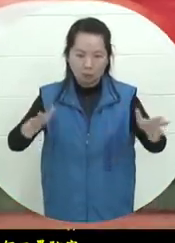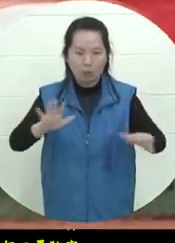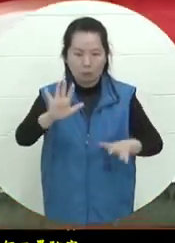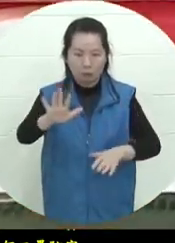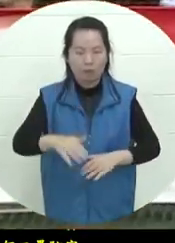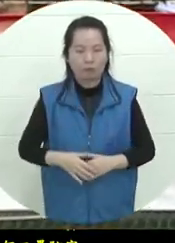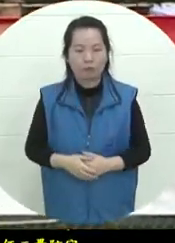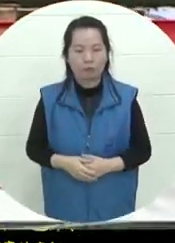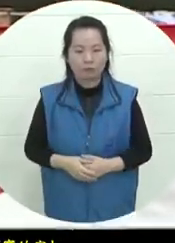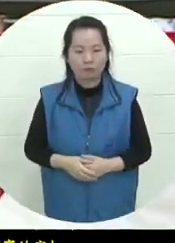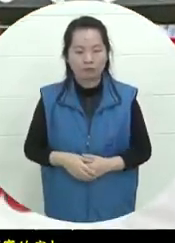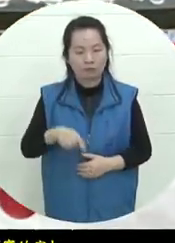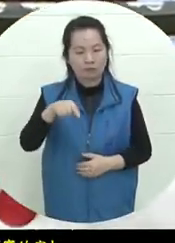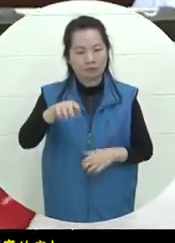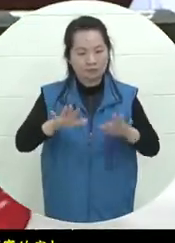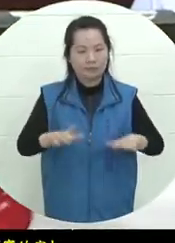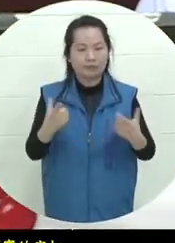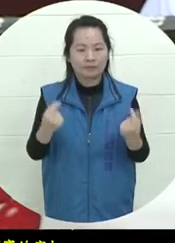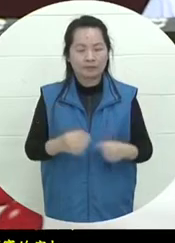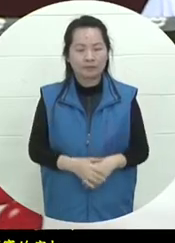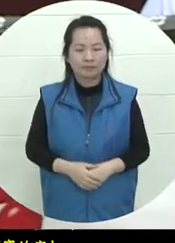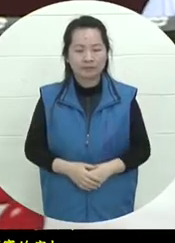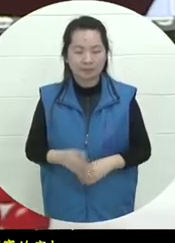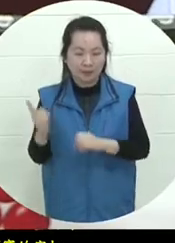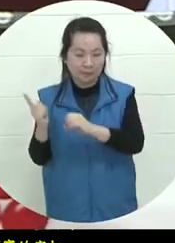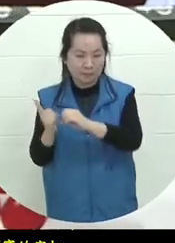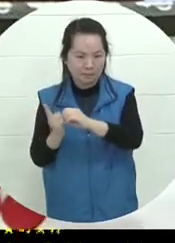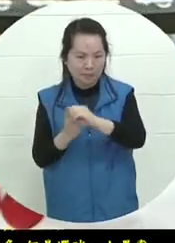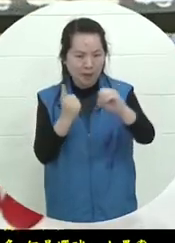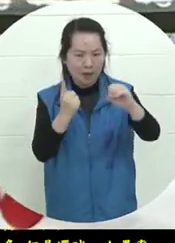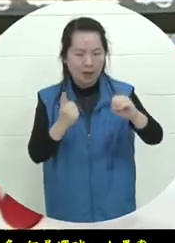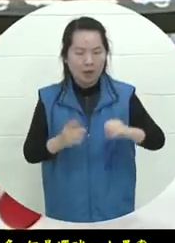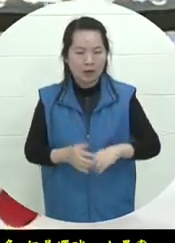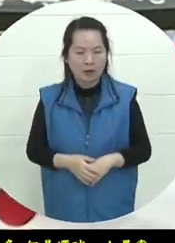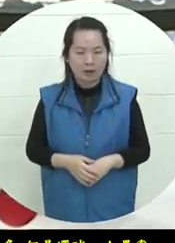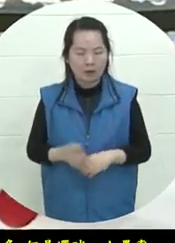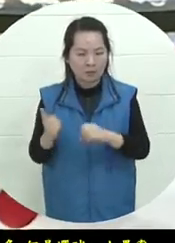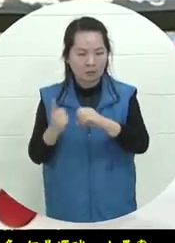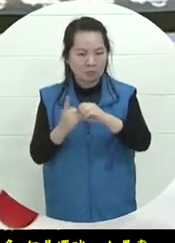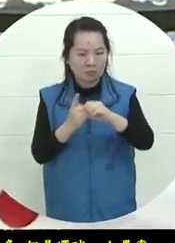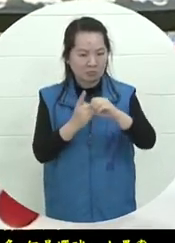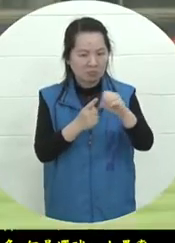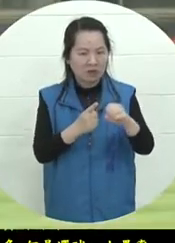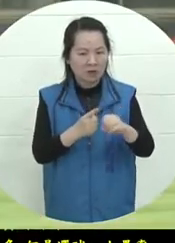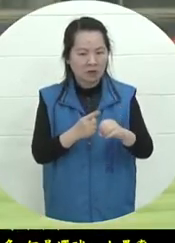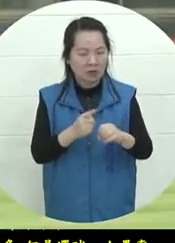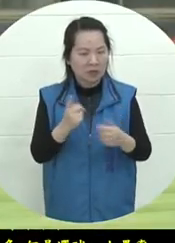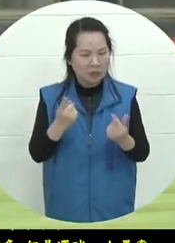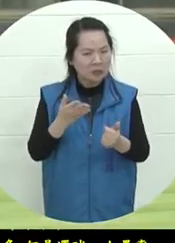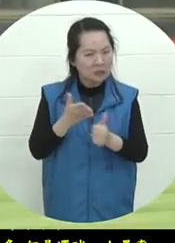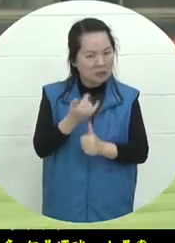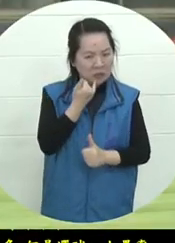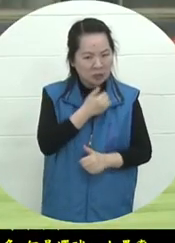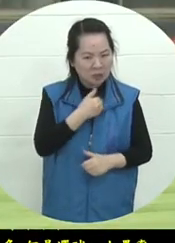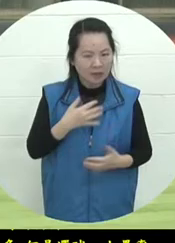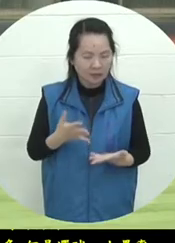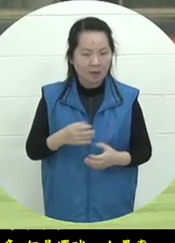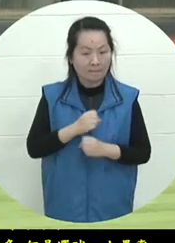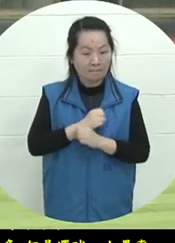The same is true in this game. Although the first time I hit the ball, I thought that maybe the opponent had a chance to get the number of outs , but a mistake occurred,